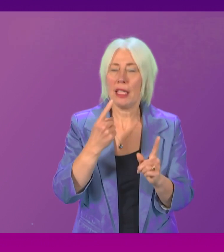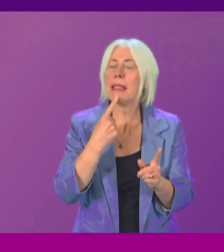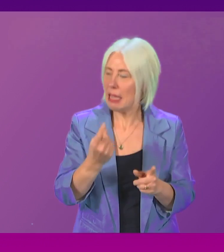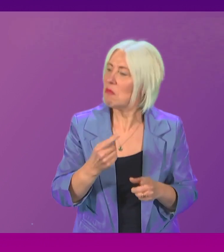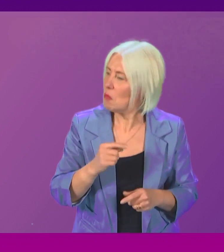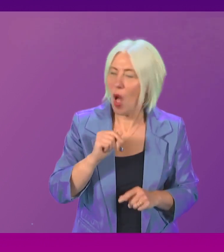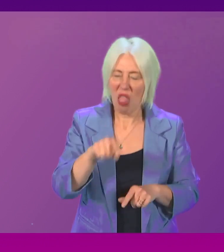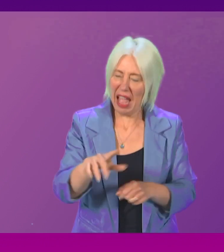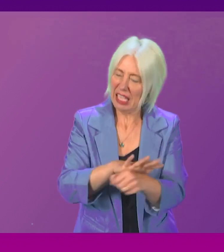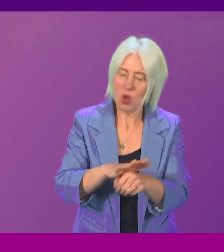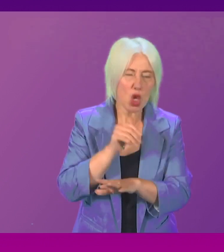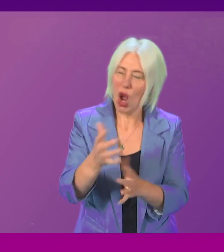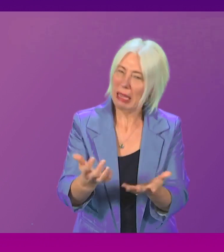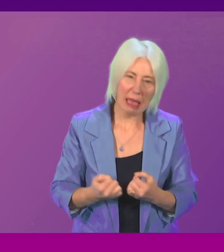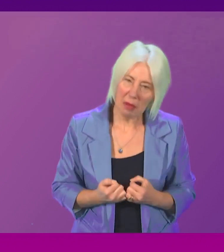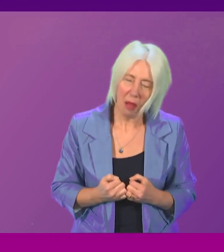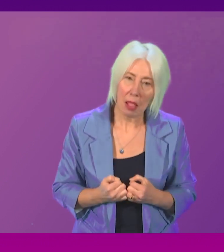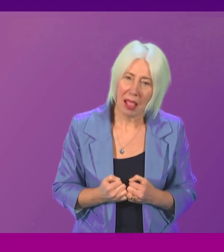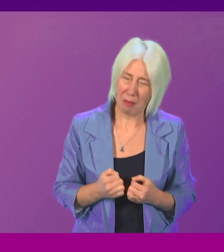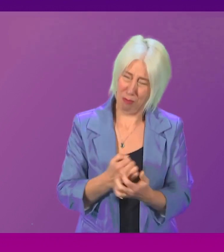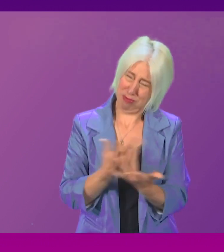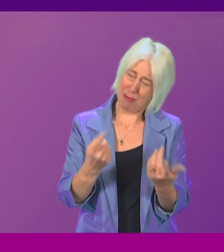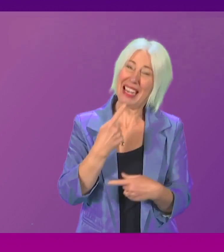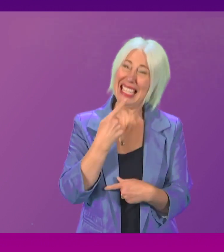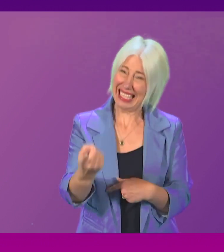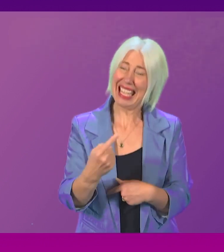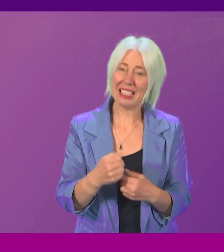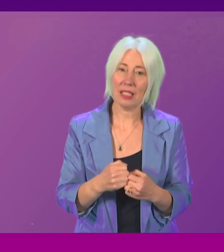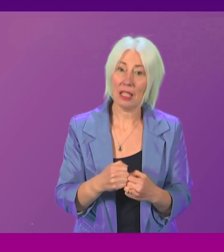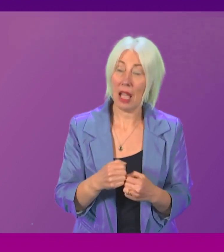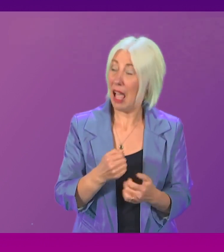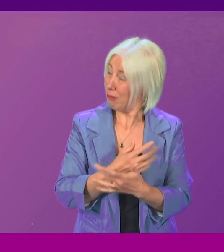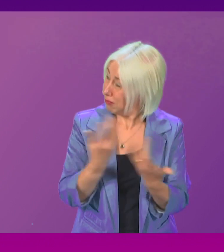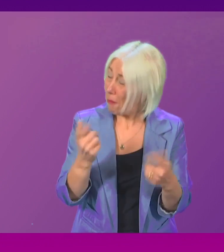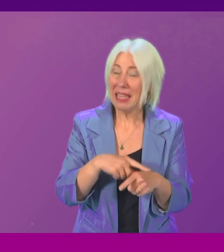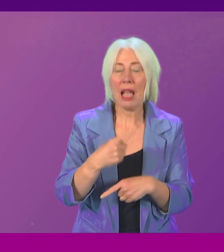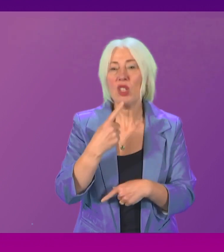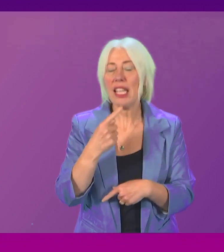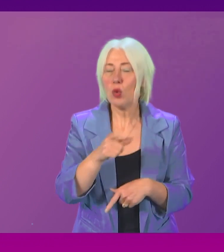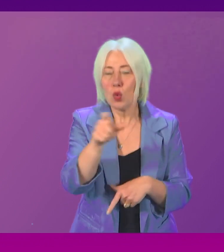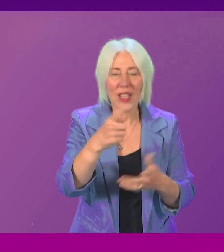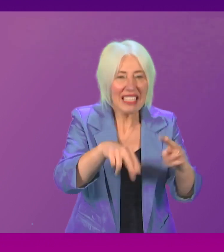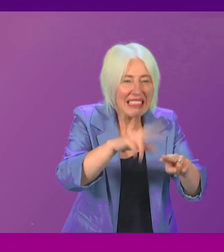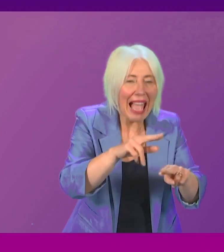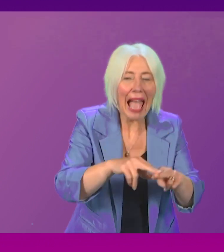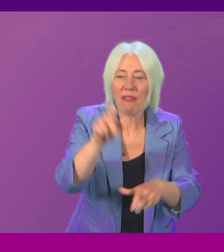was unacceptable and of the number of times that she has promised staff and sufferers that things would get better.